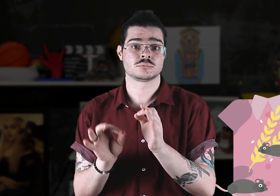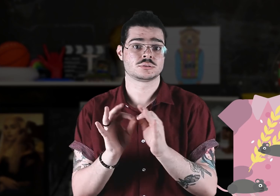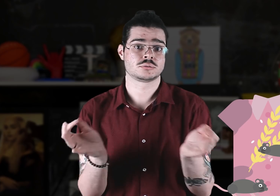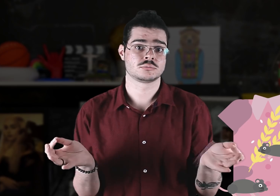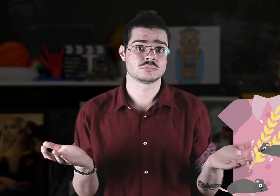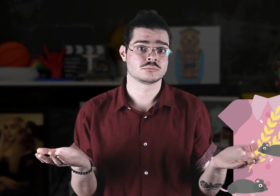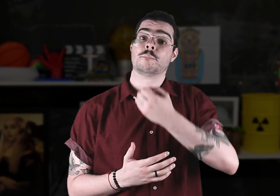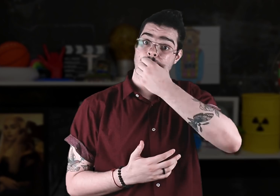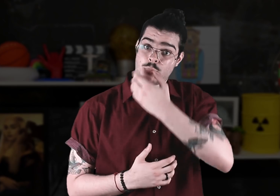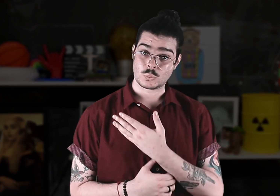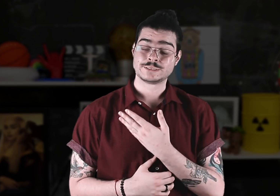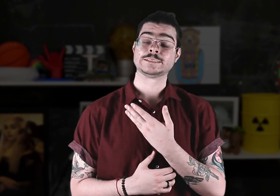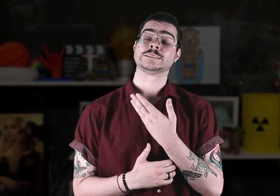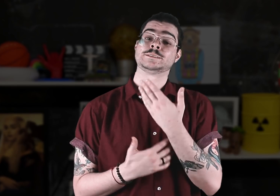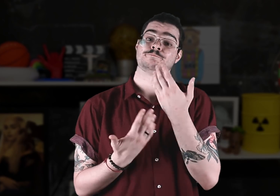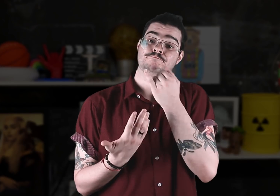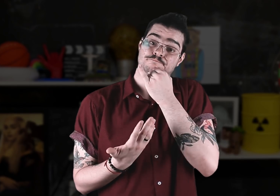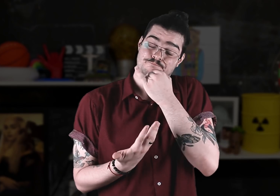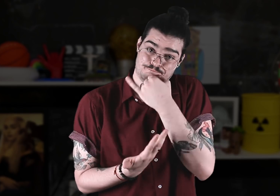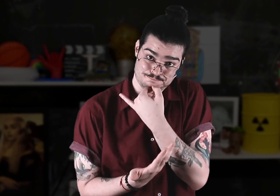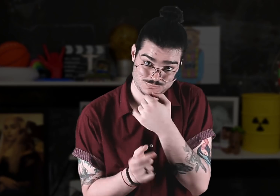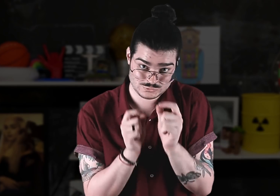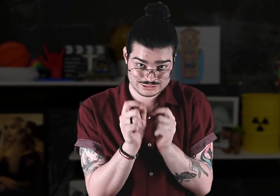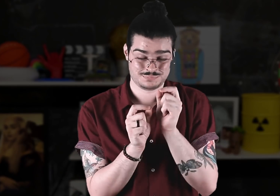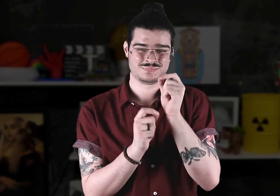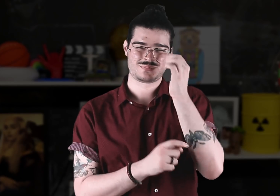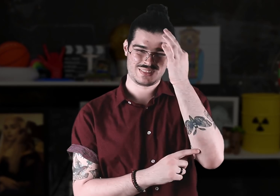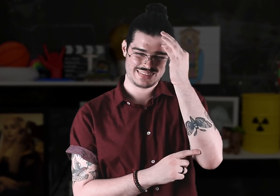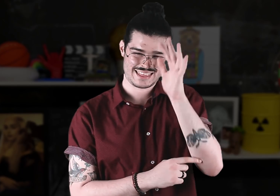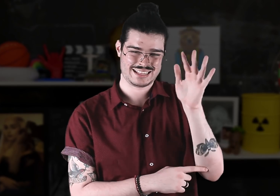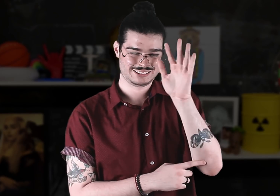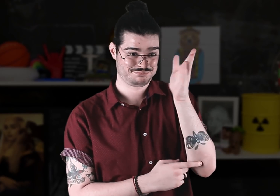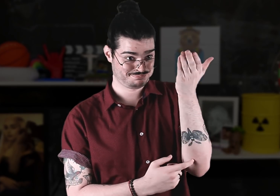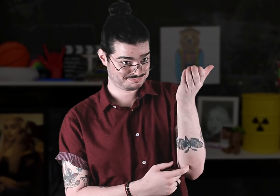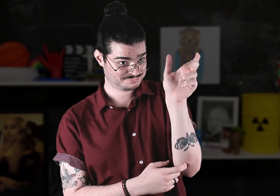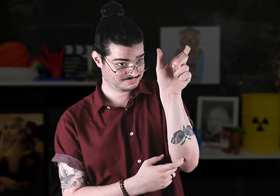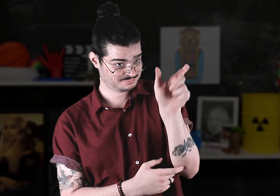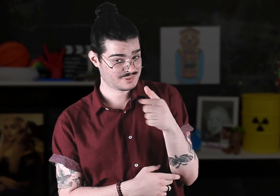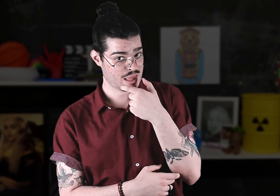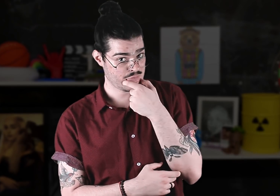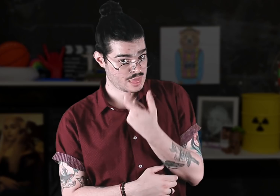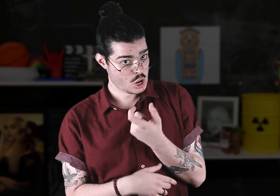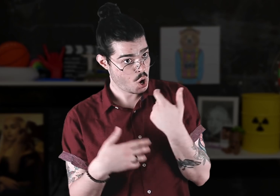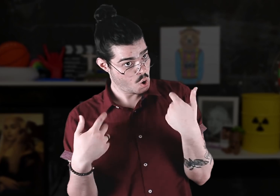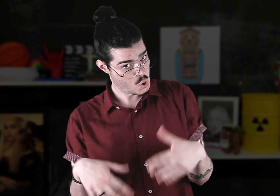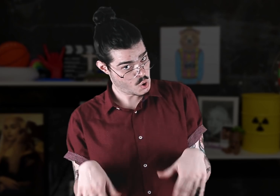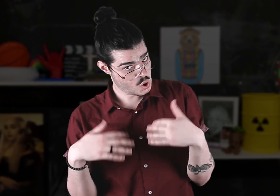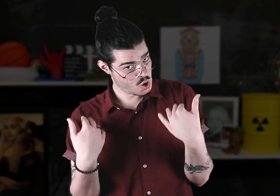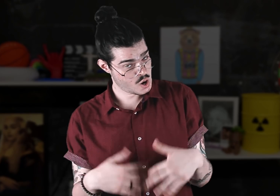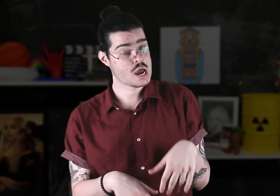Very simple. Well, unfortunately this theory of our “Einstein”